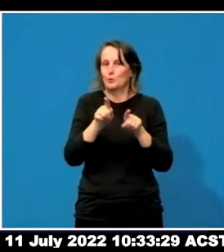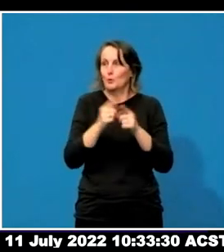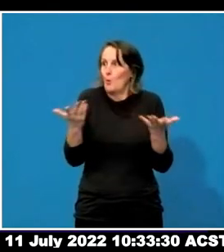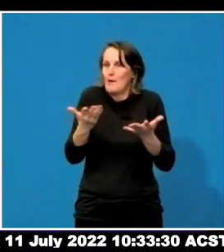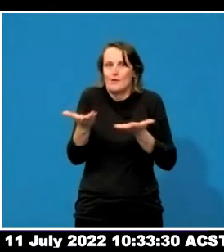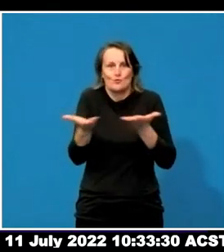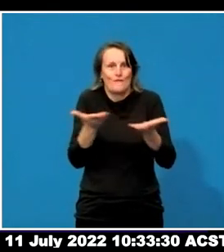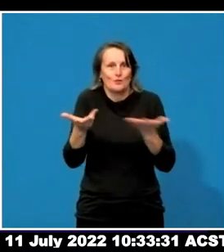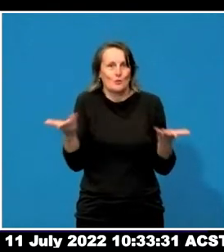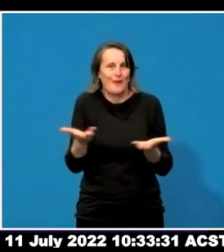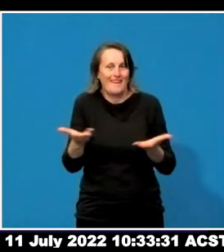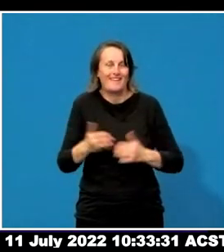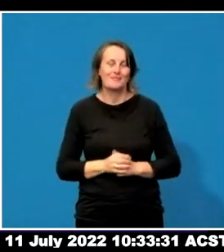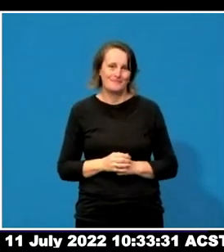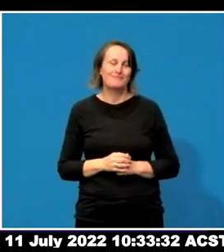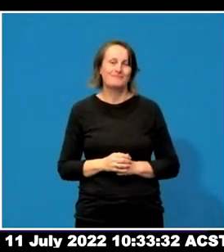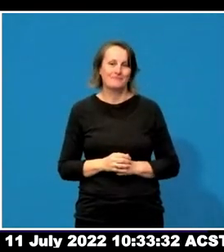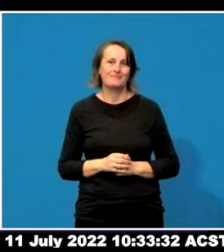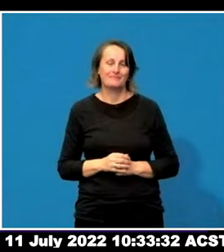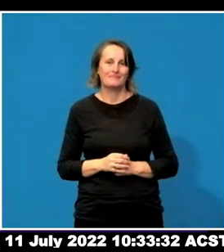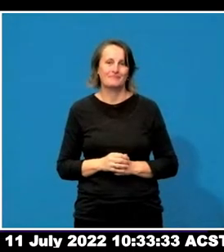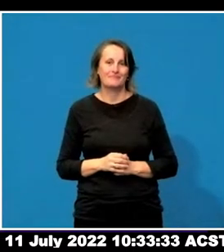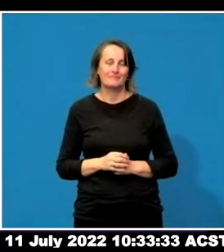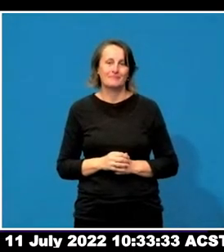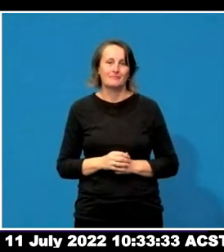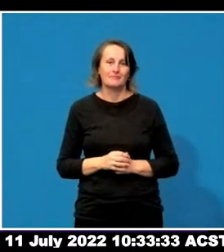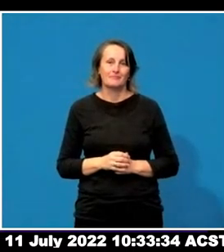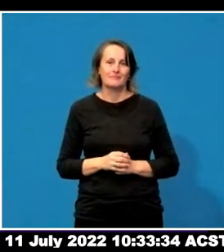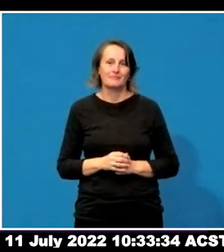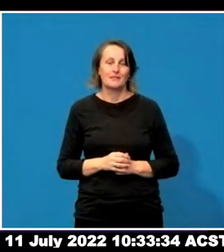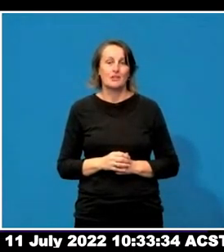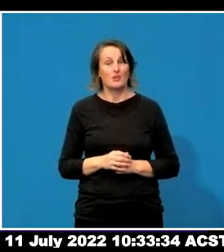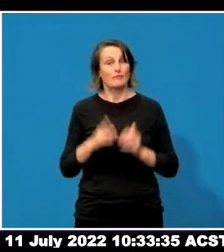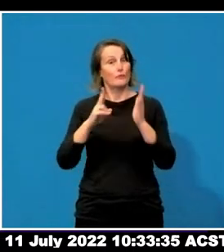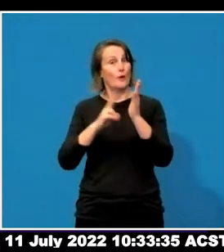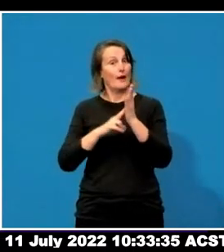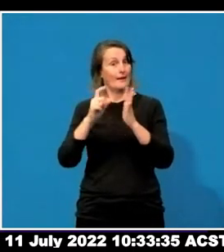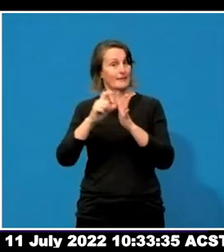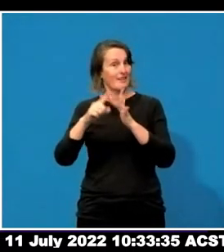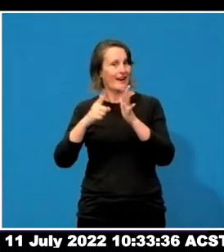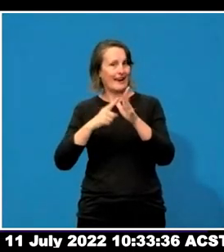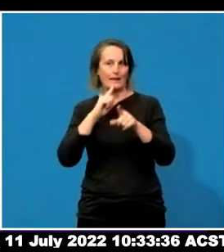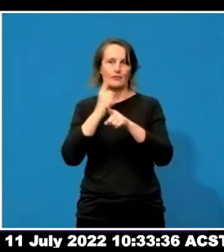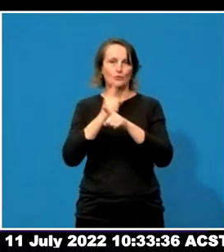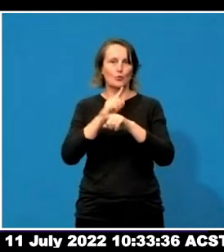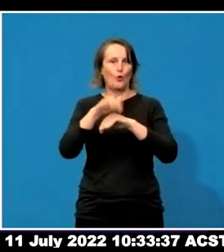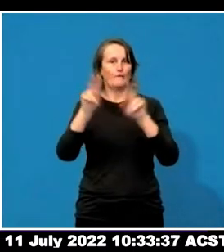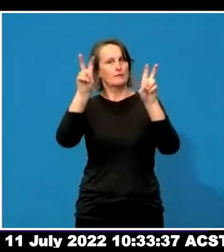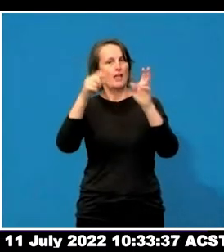This is usually referred to in the jargon as the problem of "thin markets." That is a